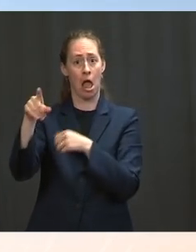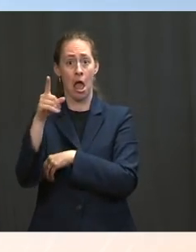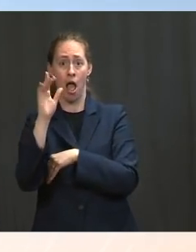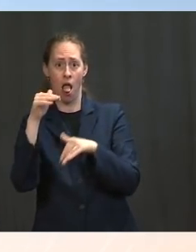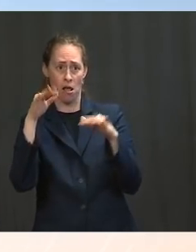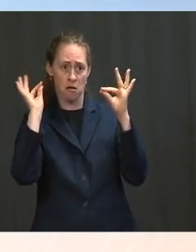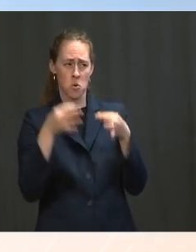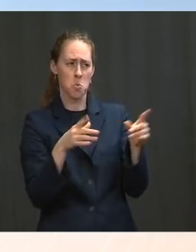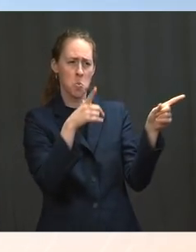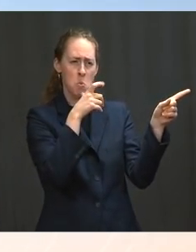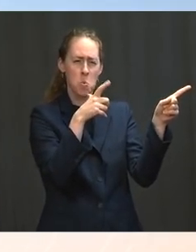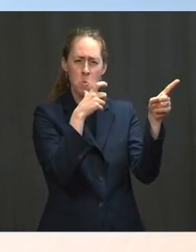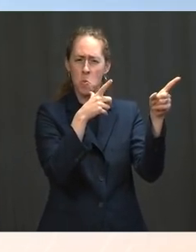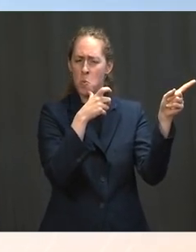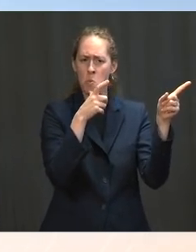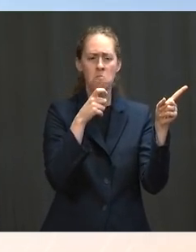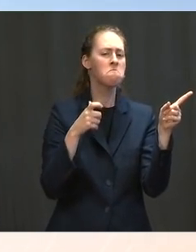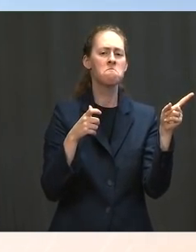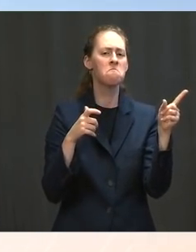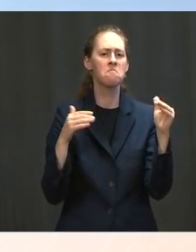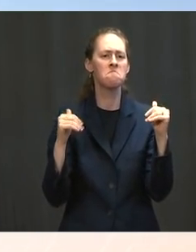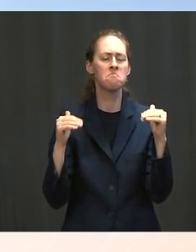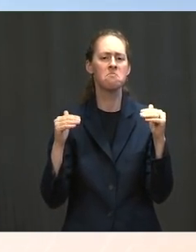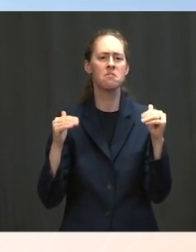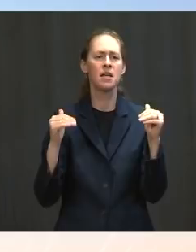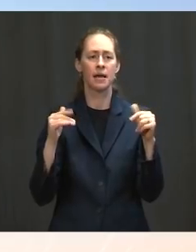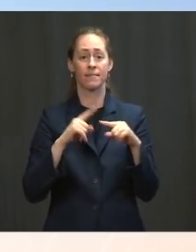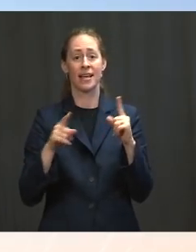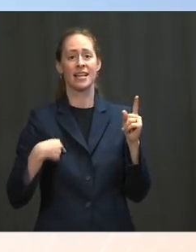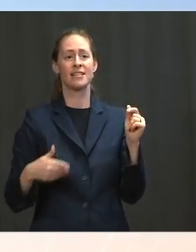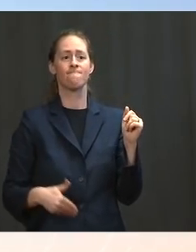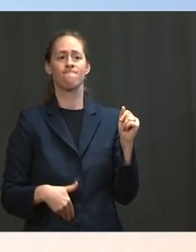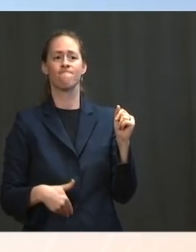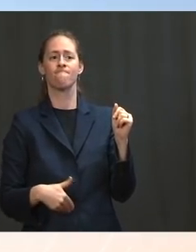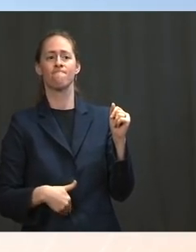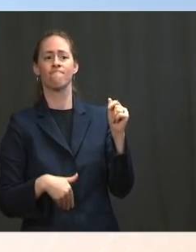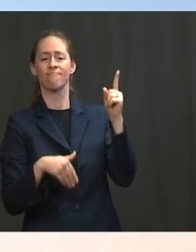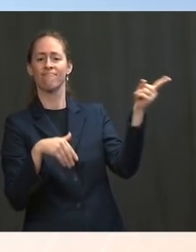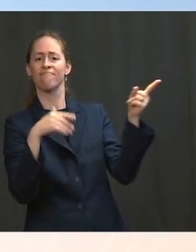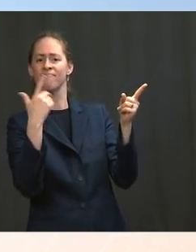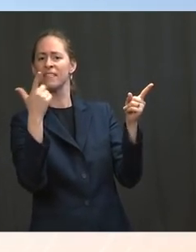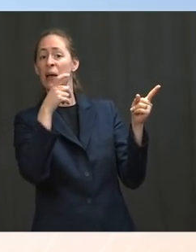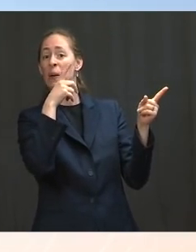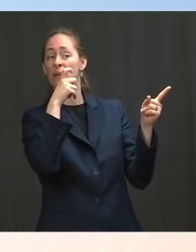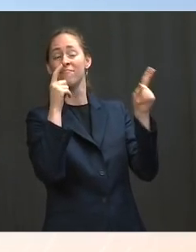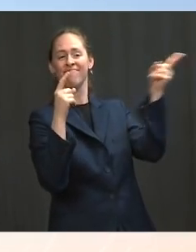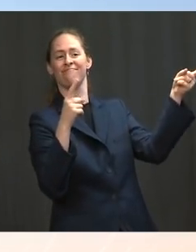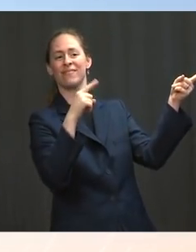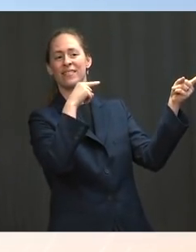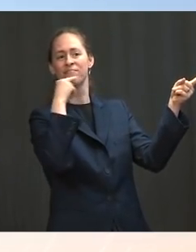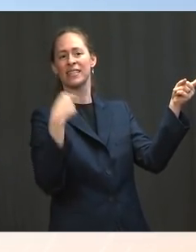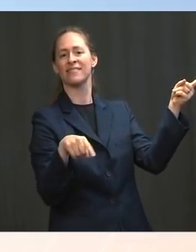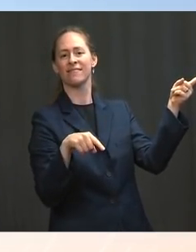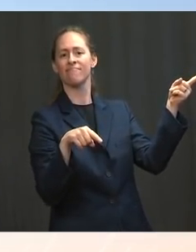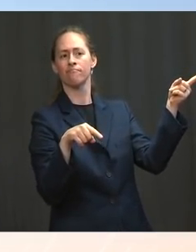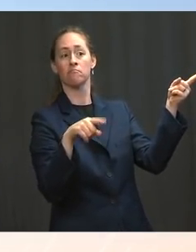that REvil operates out of Russia with affiliates around the world, so we will continue to allow that assessment to continue.